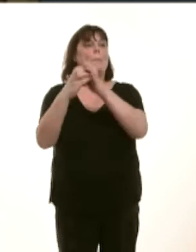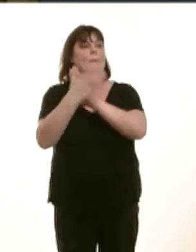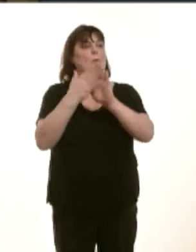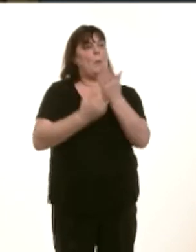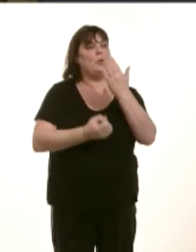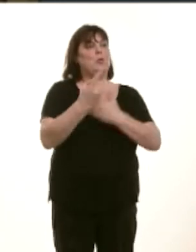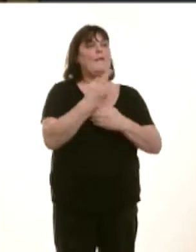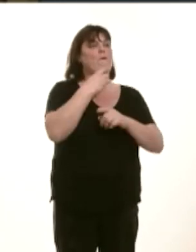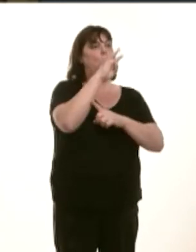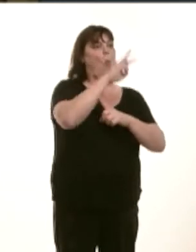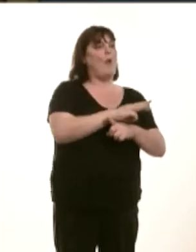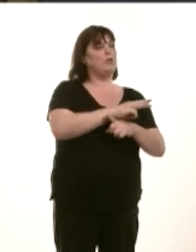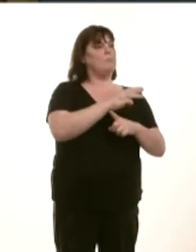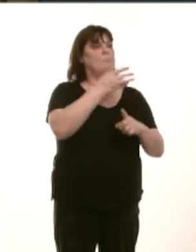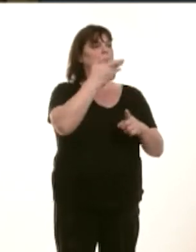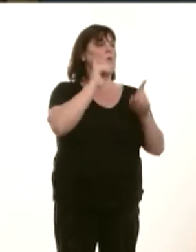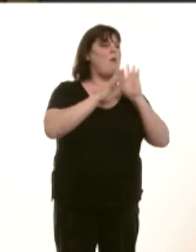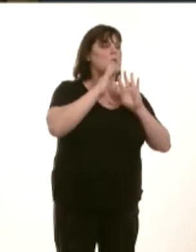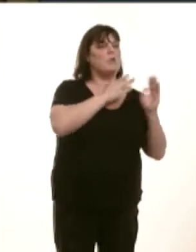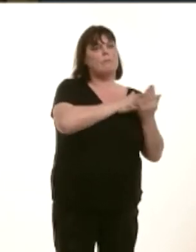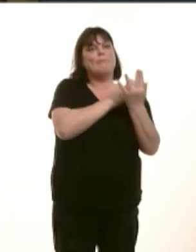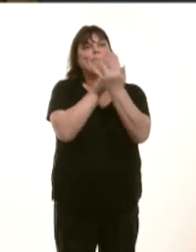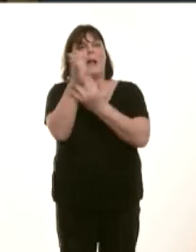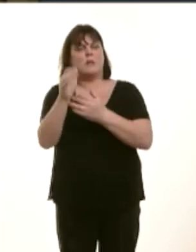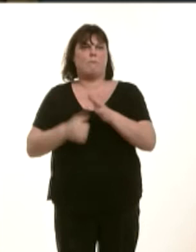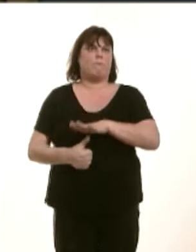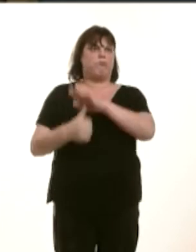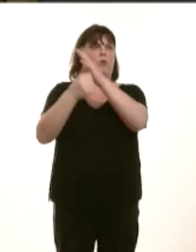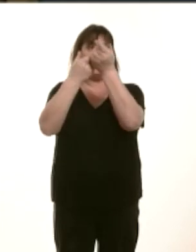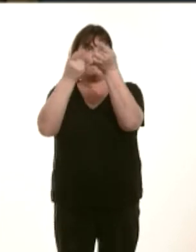prestigious universities. The Welsh Governmentís Oxbridge ambassador, Paul Murphy, identified